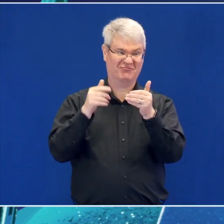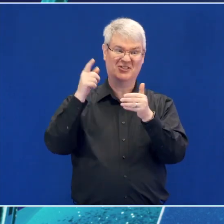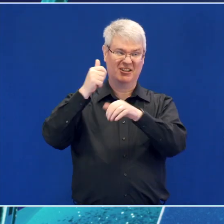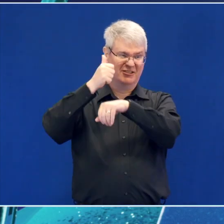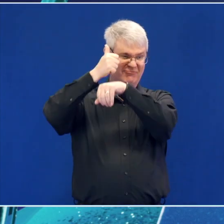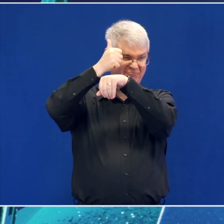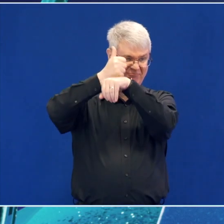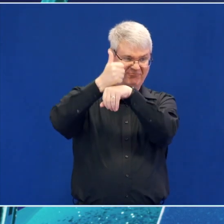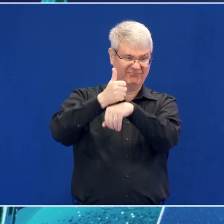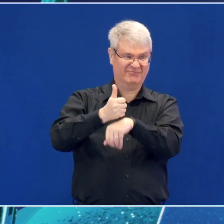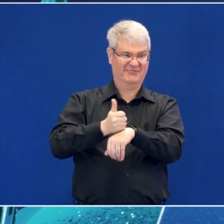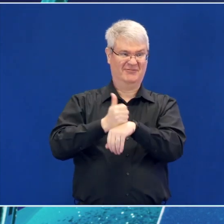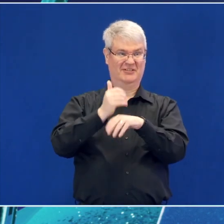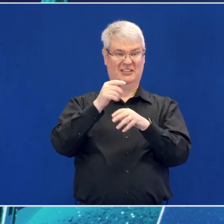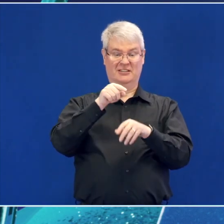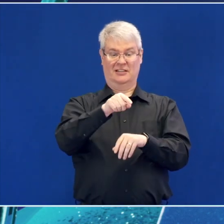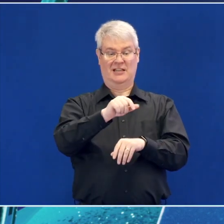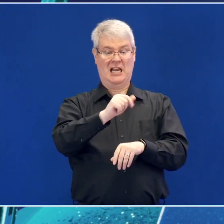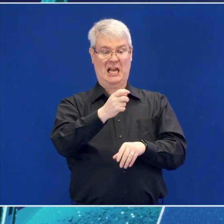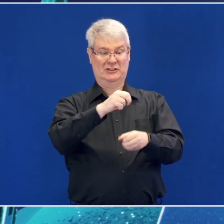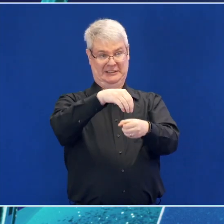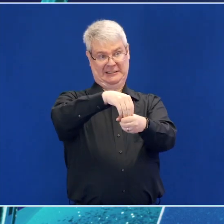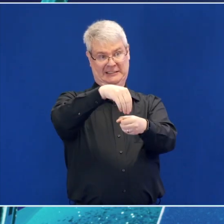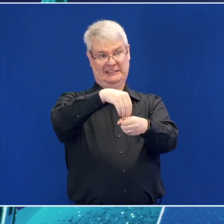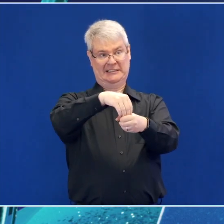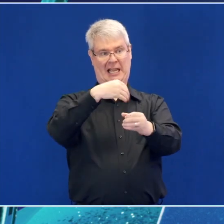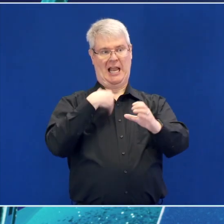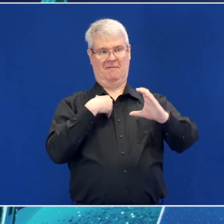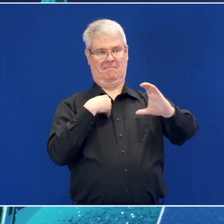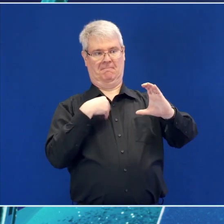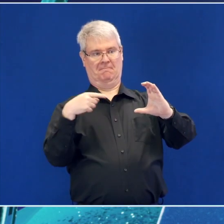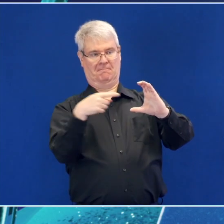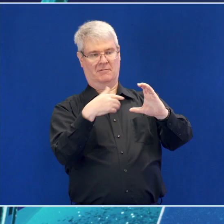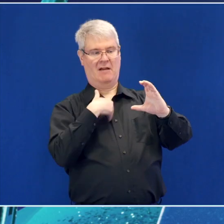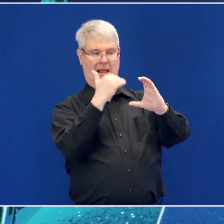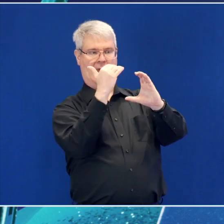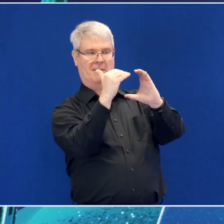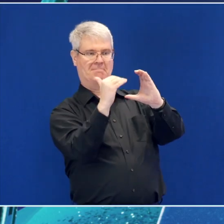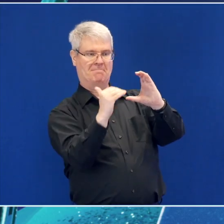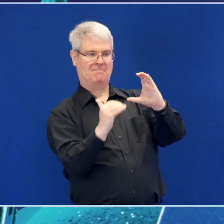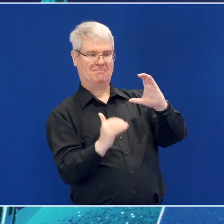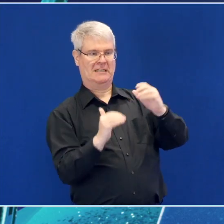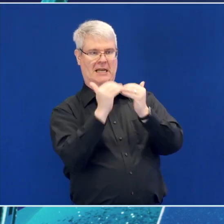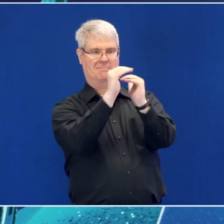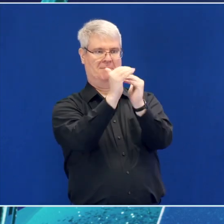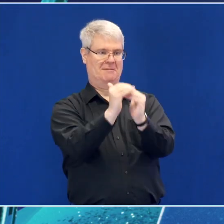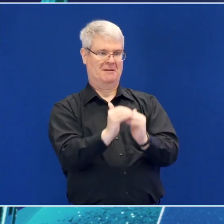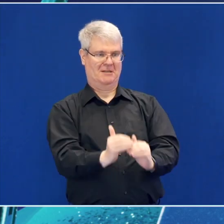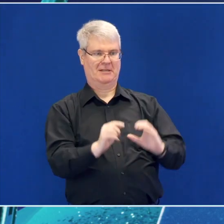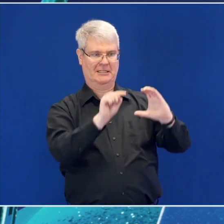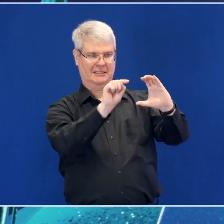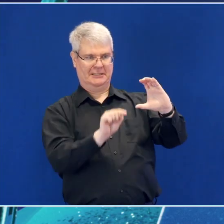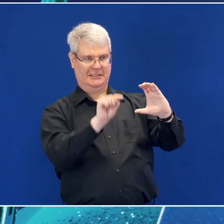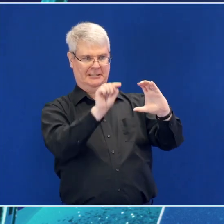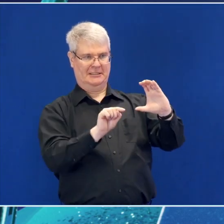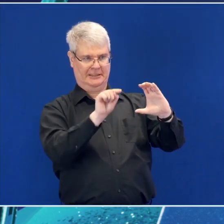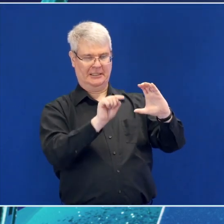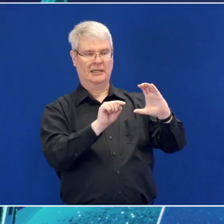So to kind of put it in a box and tell it, "Okay, these are the things you're good at. Don't try anything else out of that box and just don't generate noise."